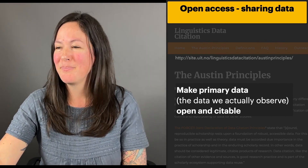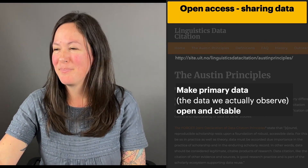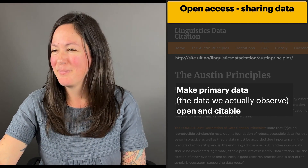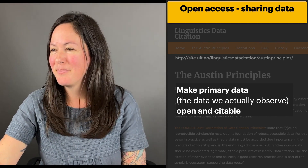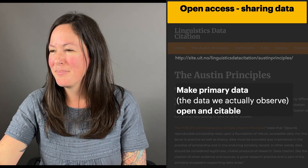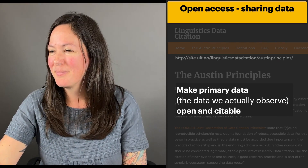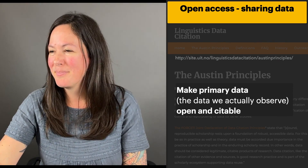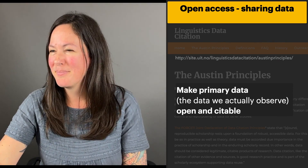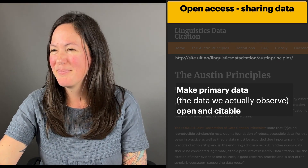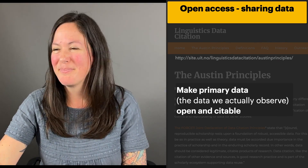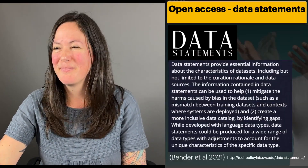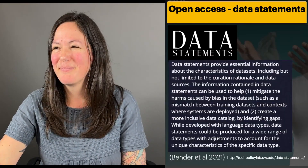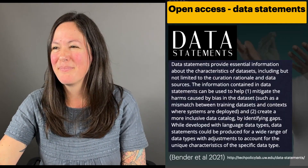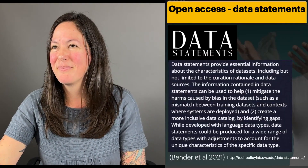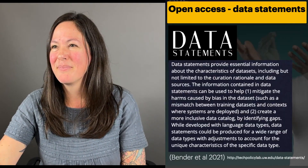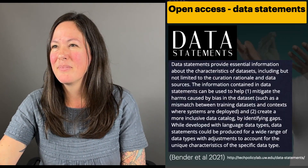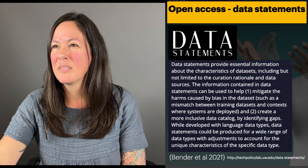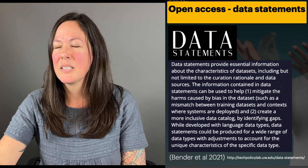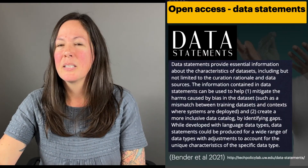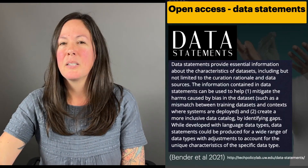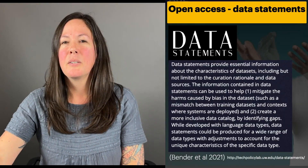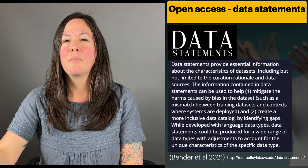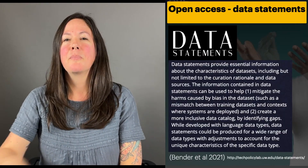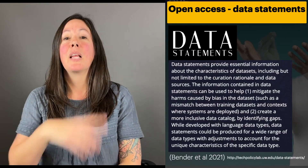making them open and